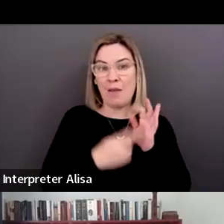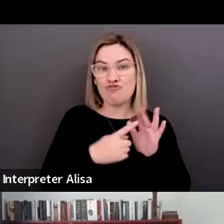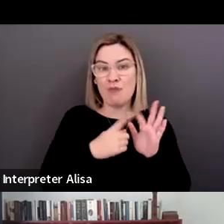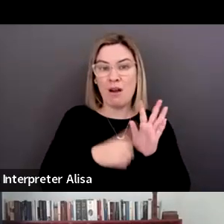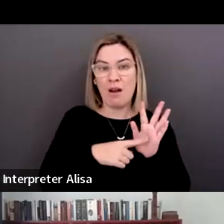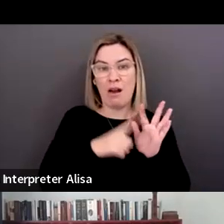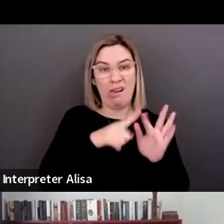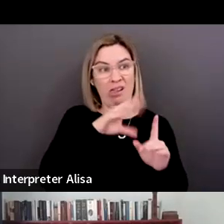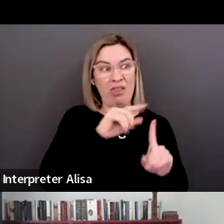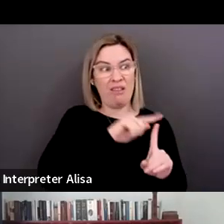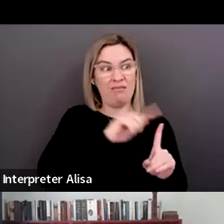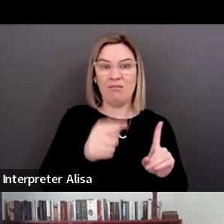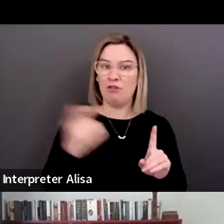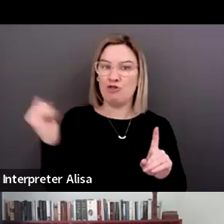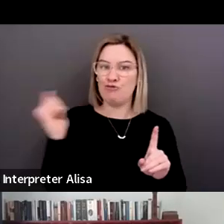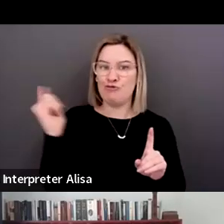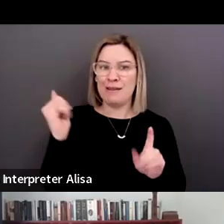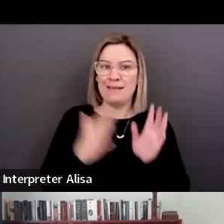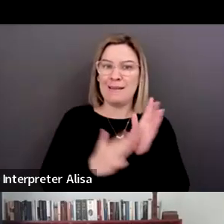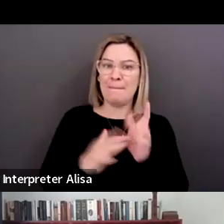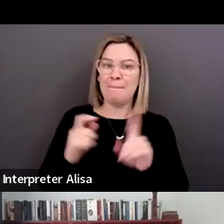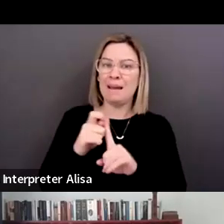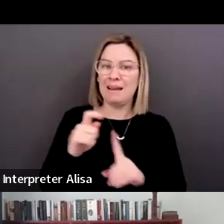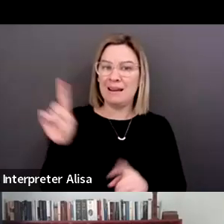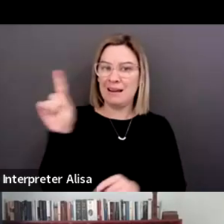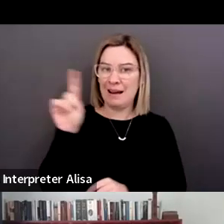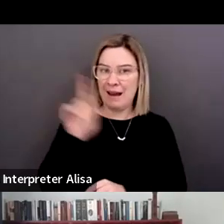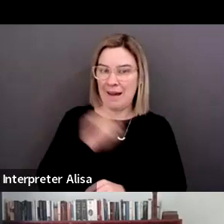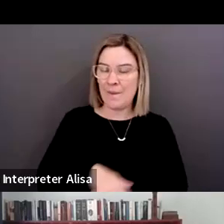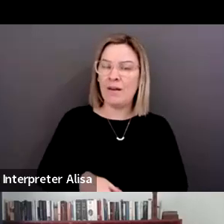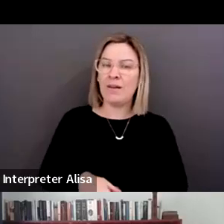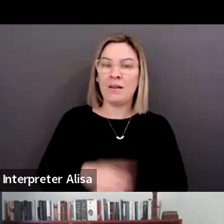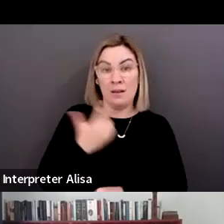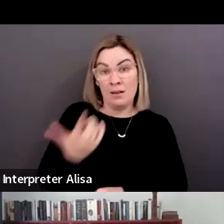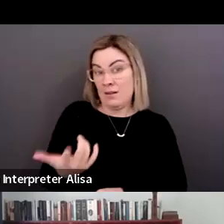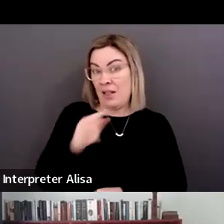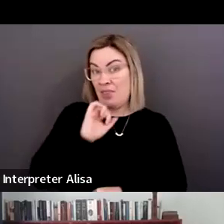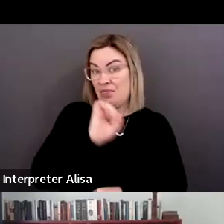for Gabrielle, it was a parting gift of "look at this mess we are. I can't